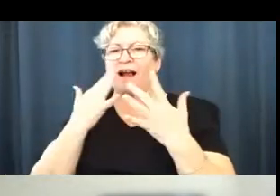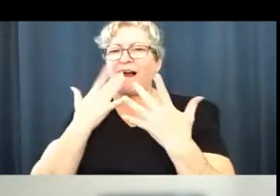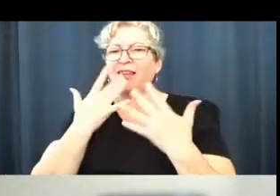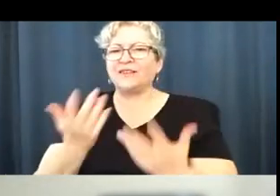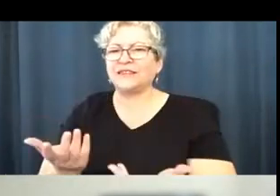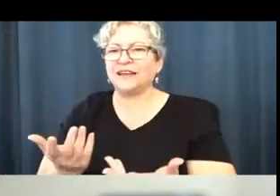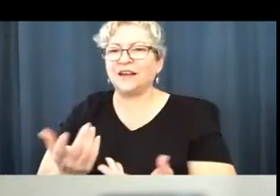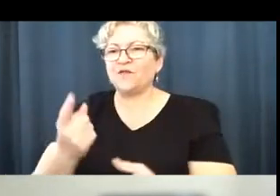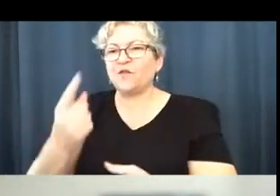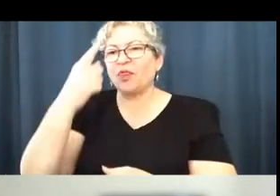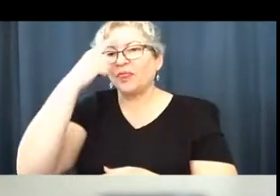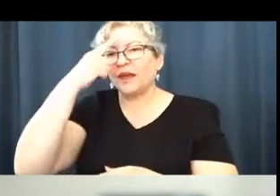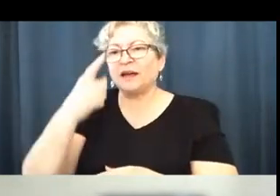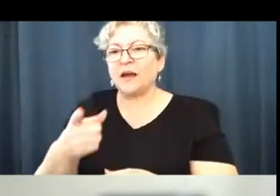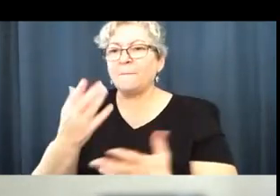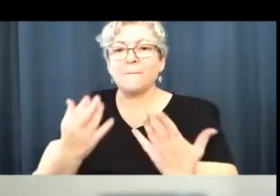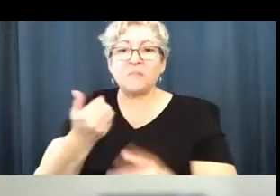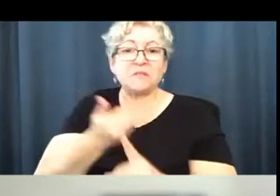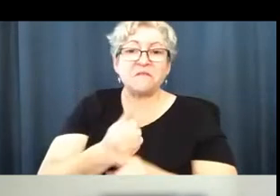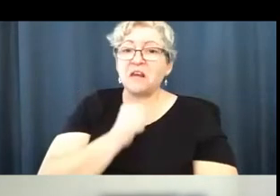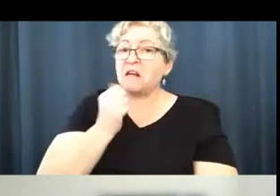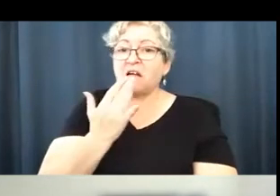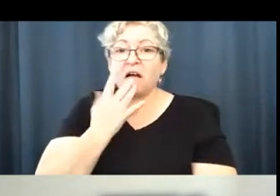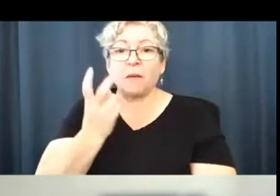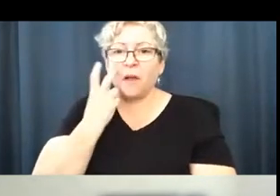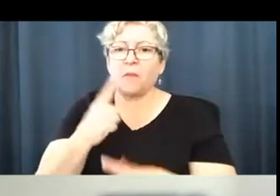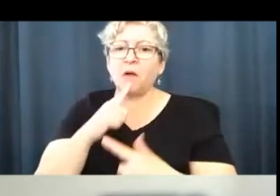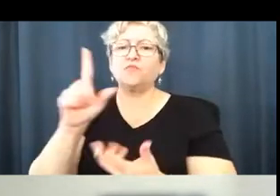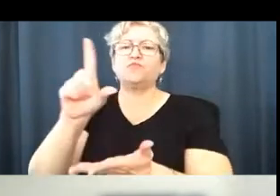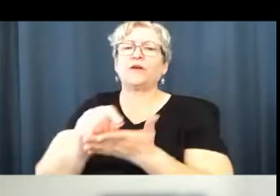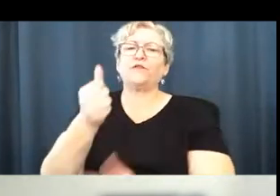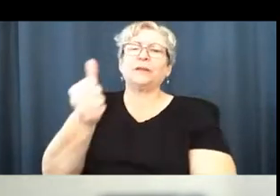If you think about not maybe you're not even color-blind maybe you just printed this out for example.